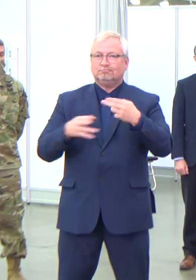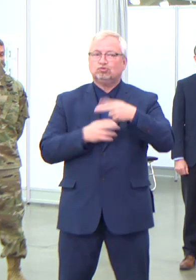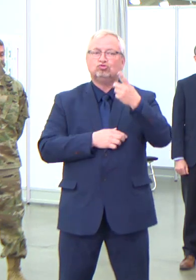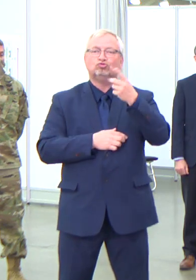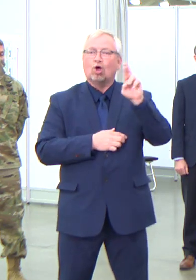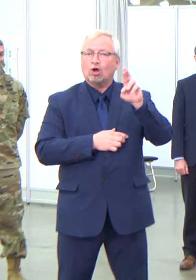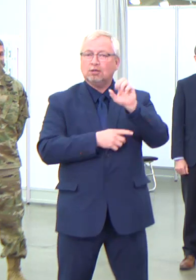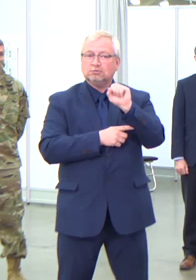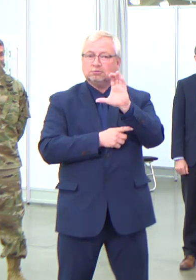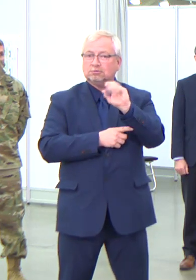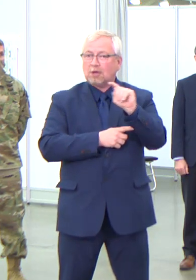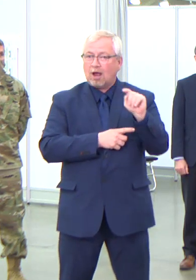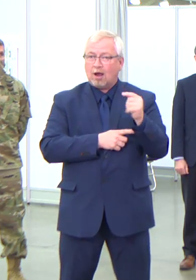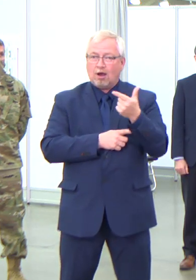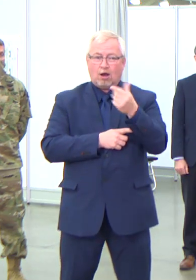Scott Gottlieb,